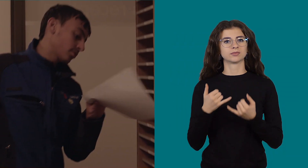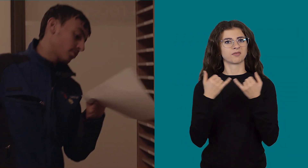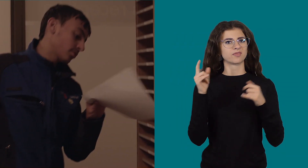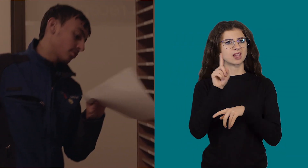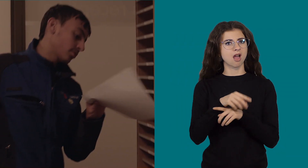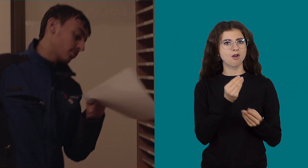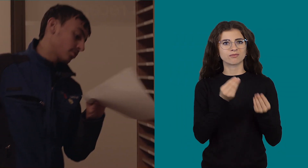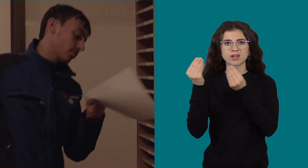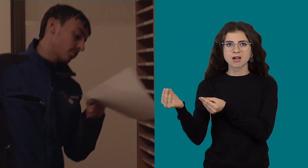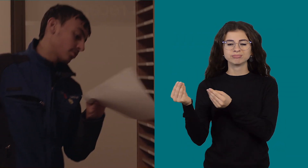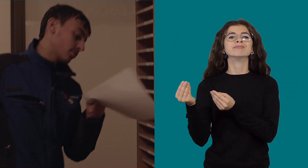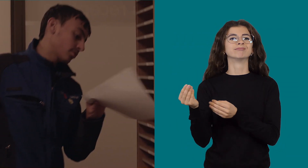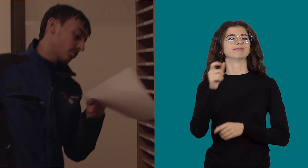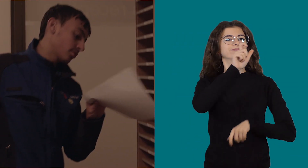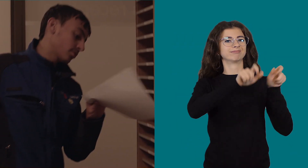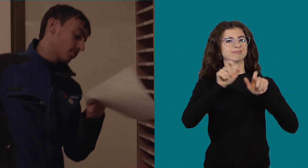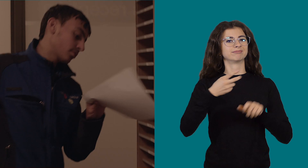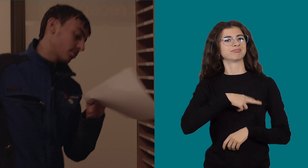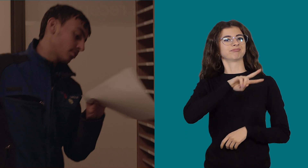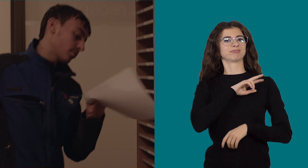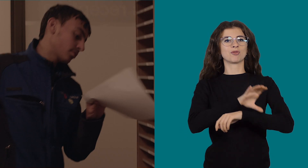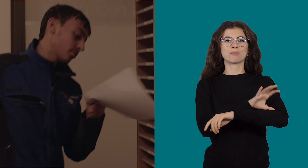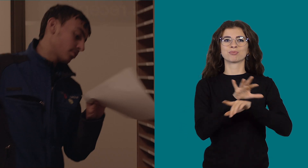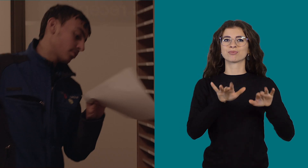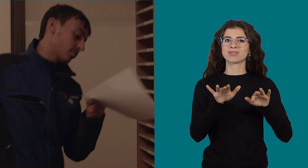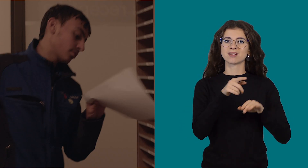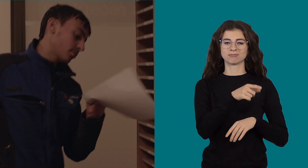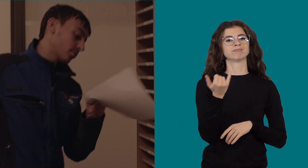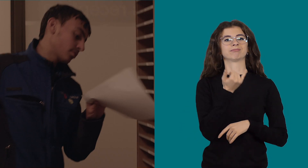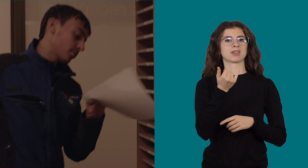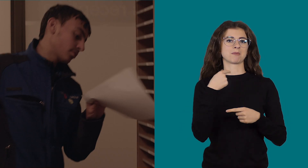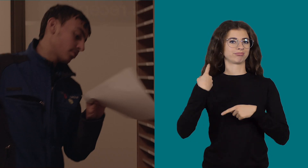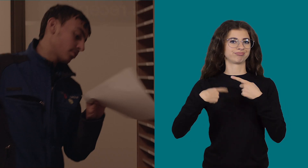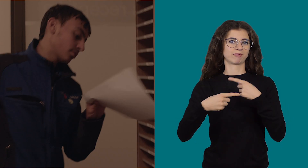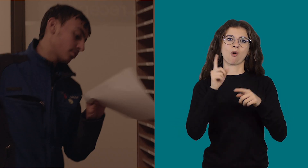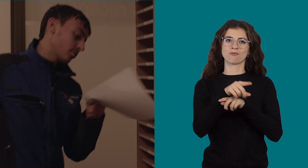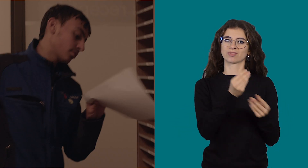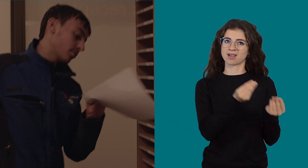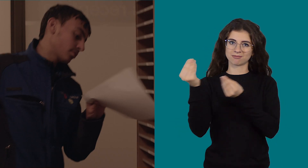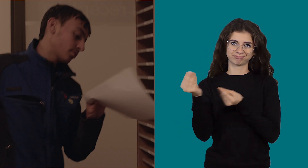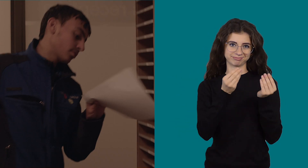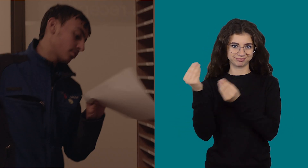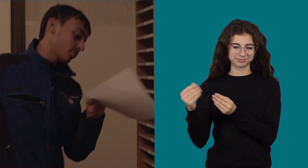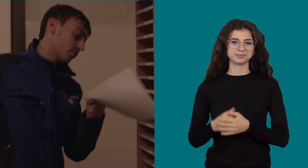Younes receives assignments from the planners, whowork on the computers.